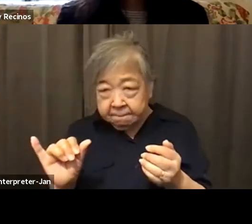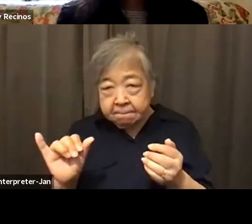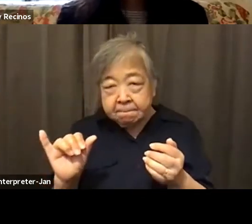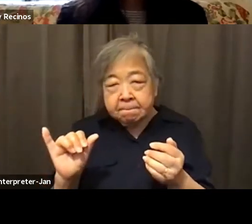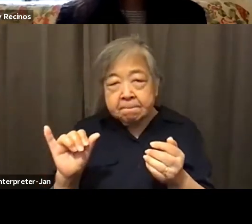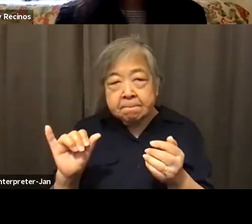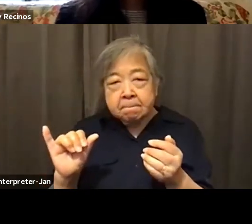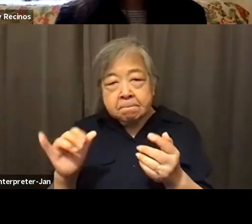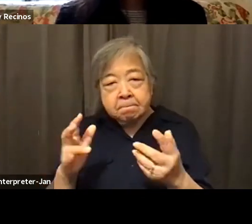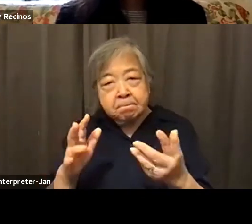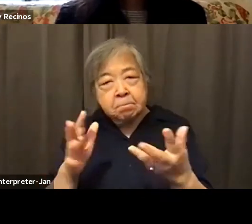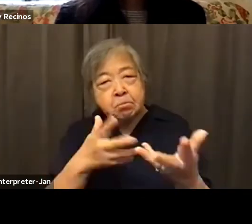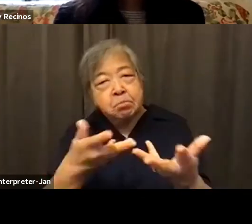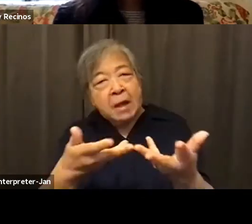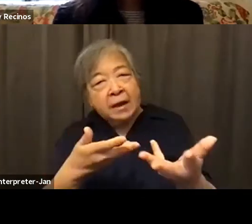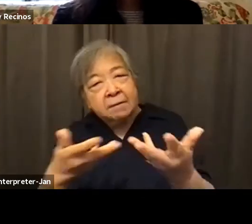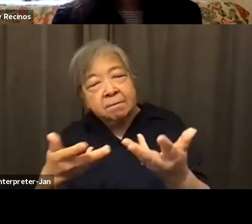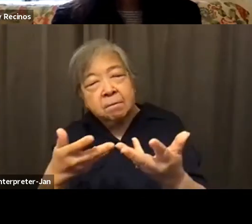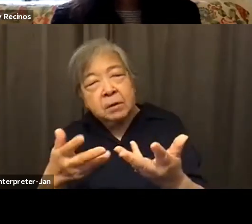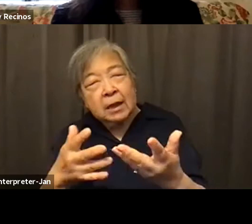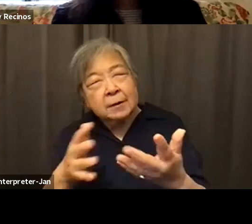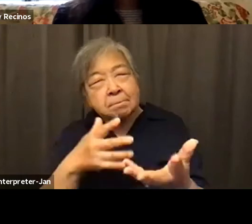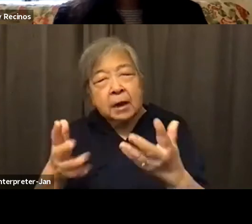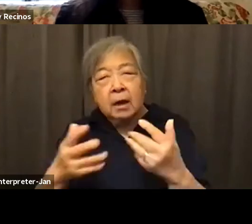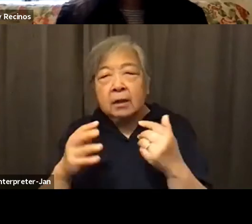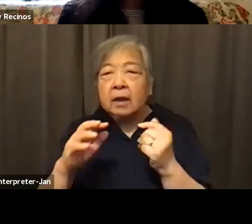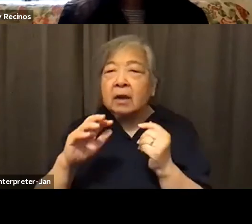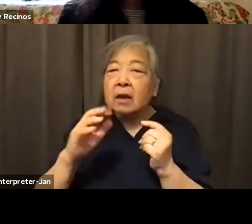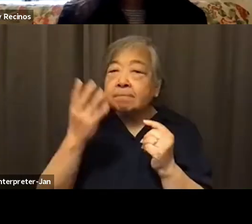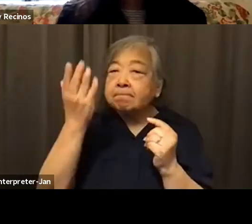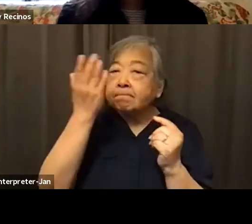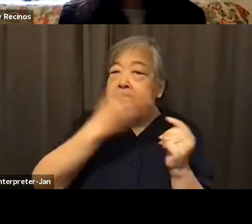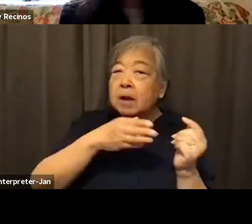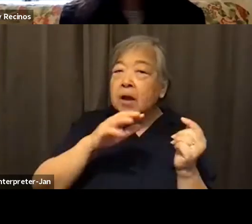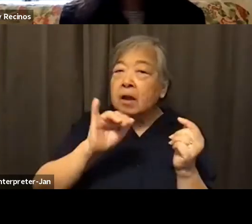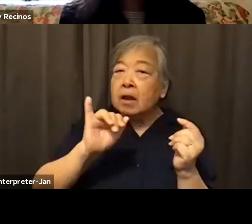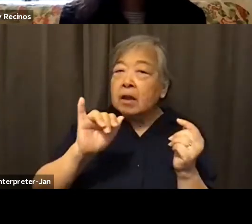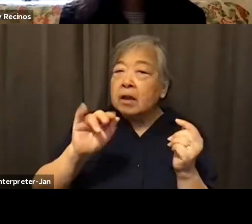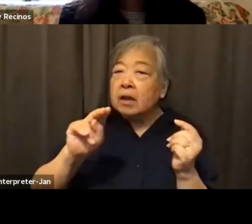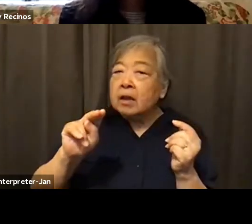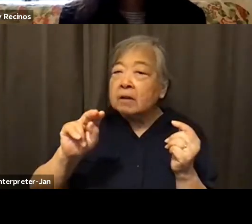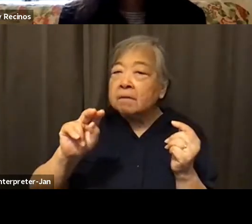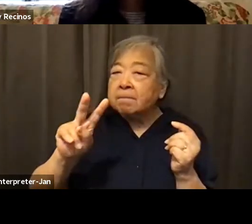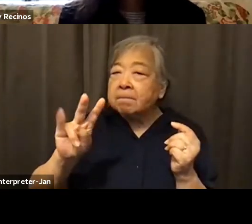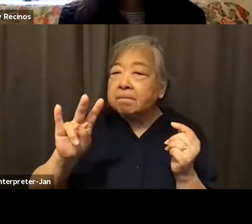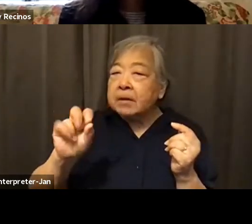forth between invisibility and almost being too visible in different ways and I know that